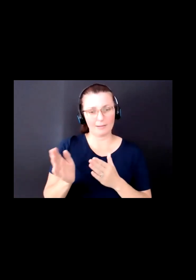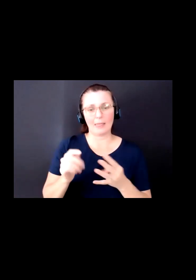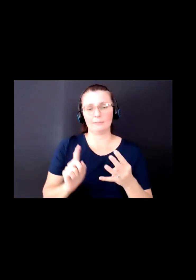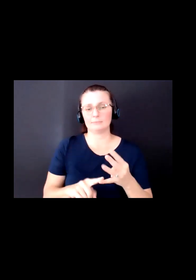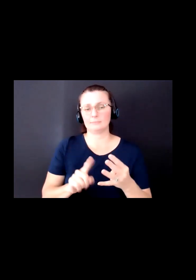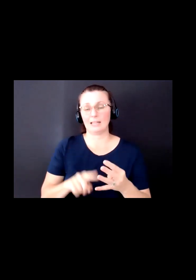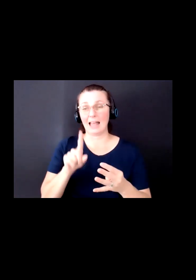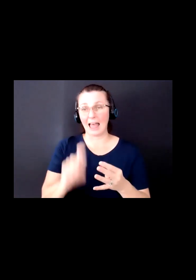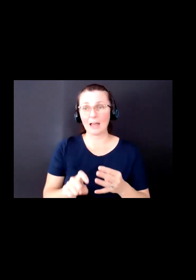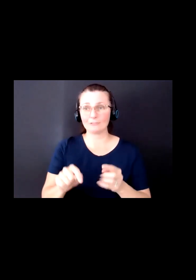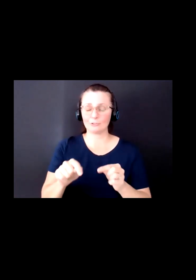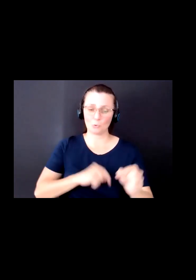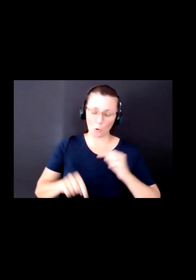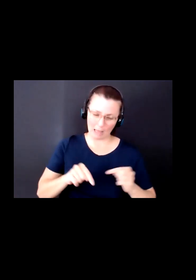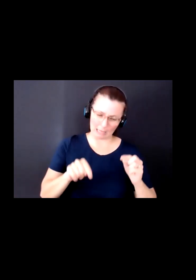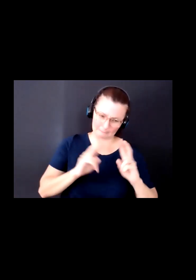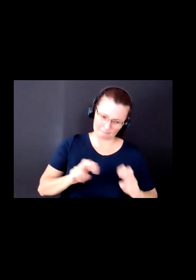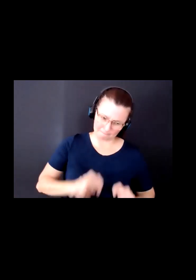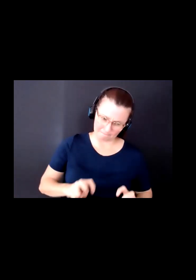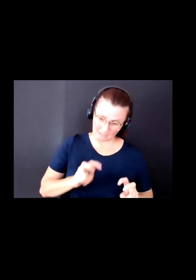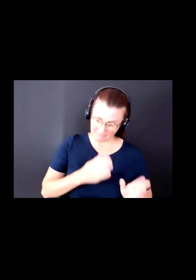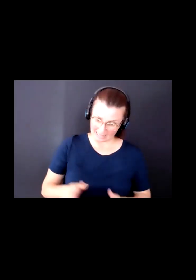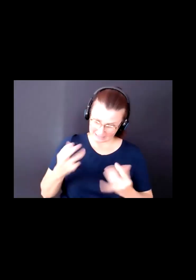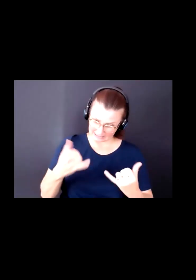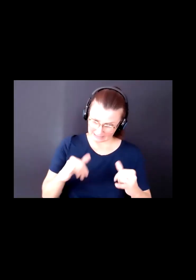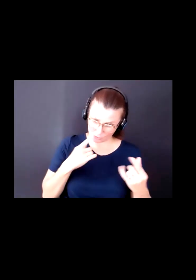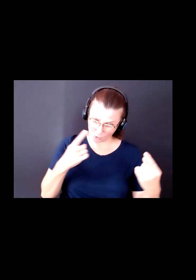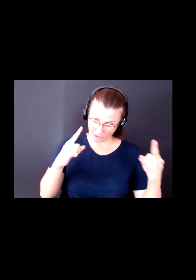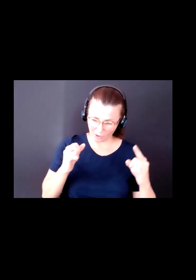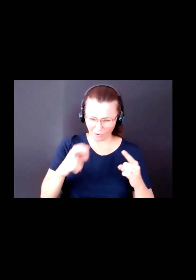that plan as needed. So we're going to back into that in some more